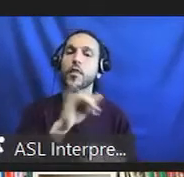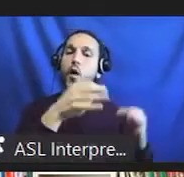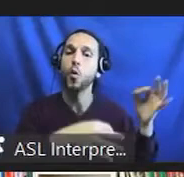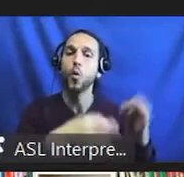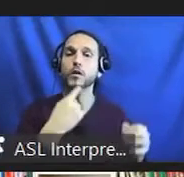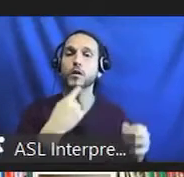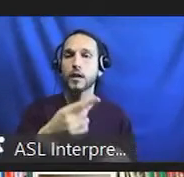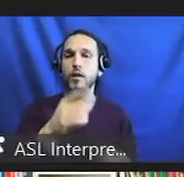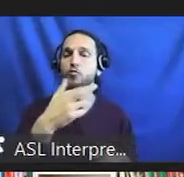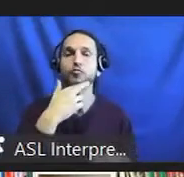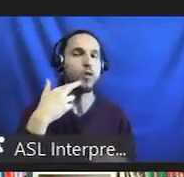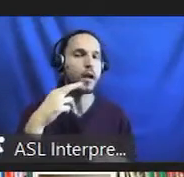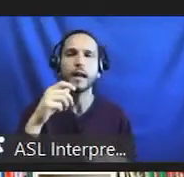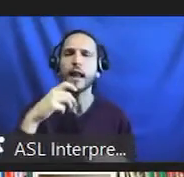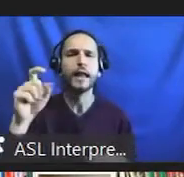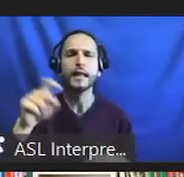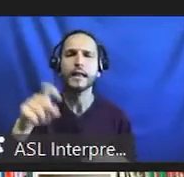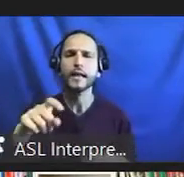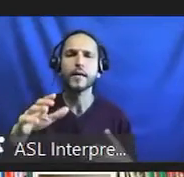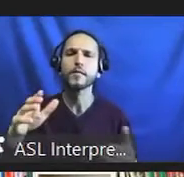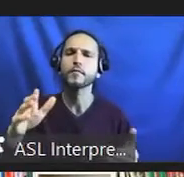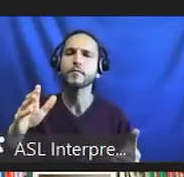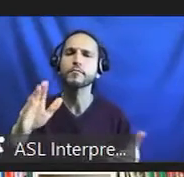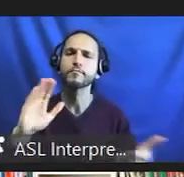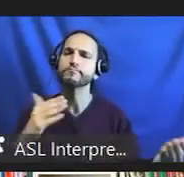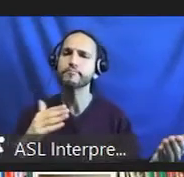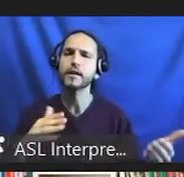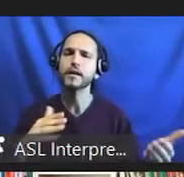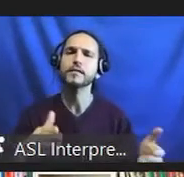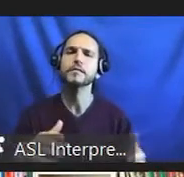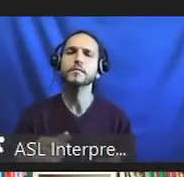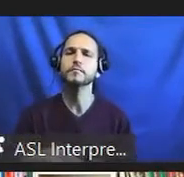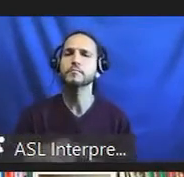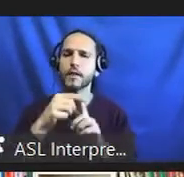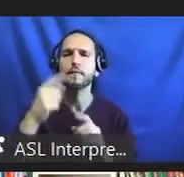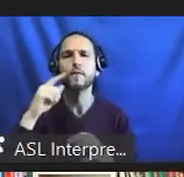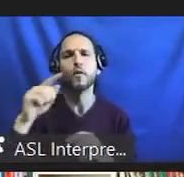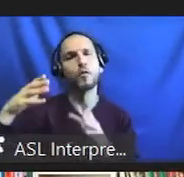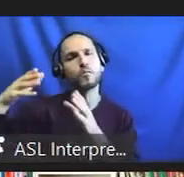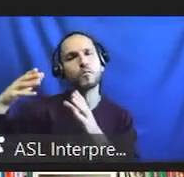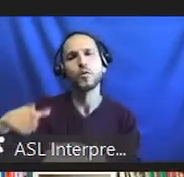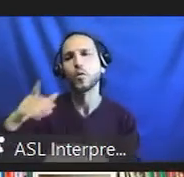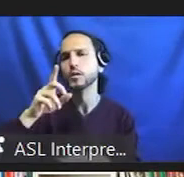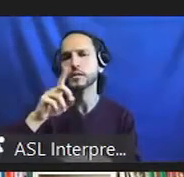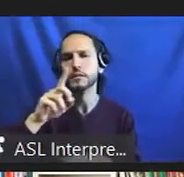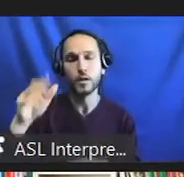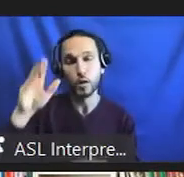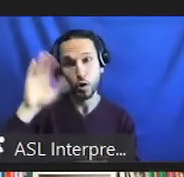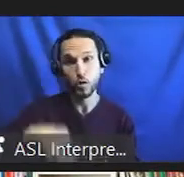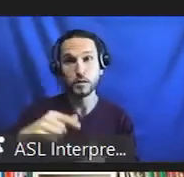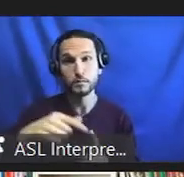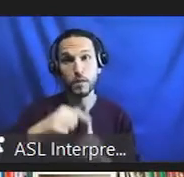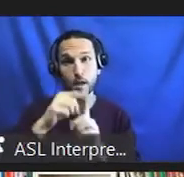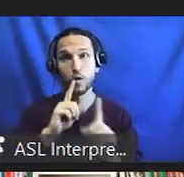not required to prepare a special dish for someone who is disabled. Like a special order like we all do every time--